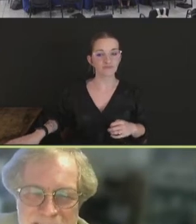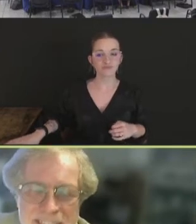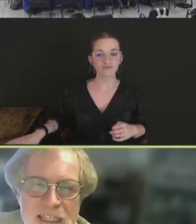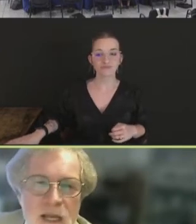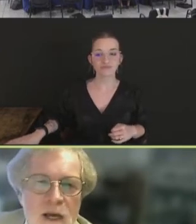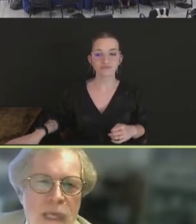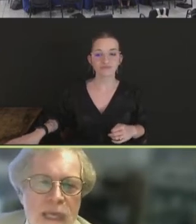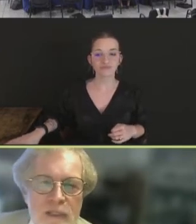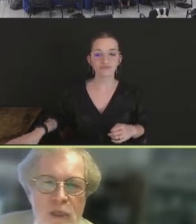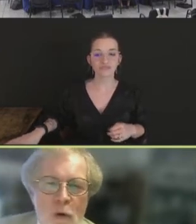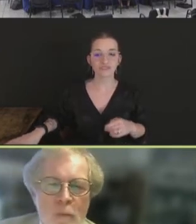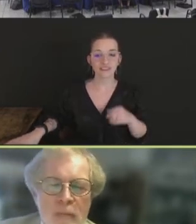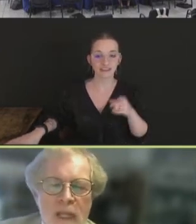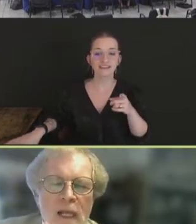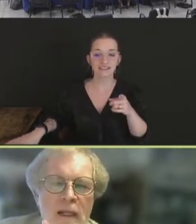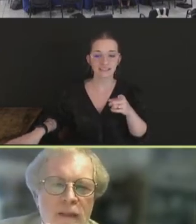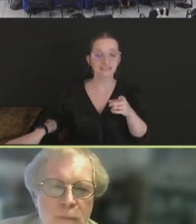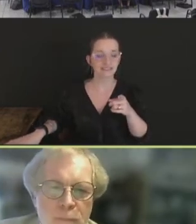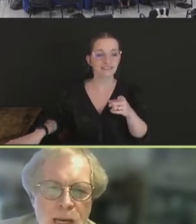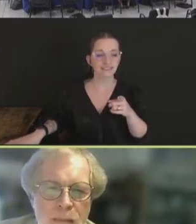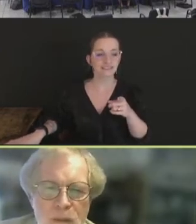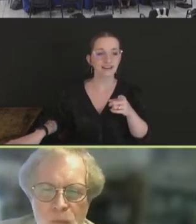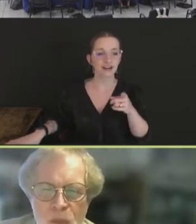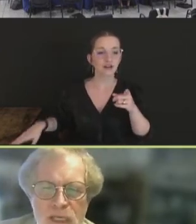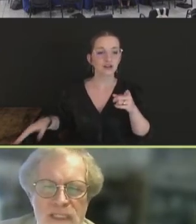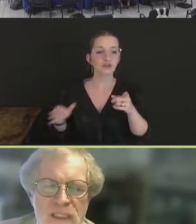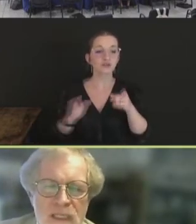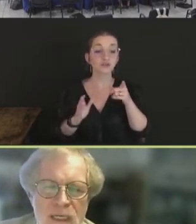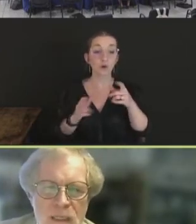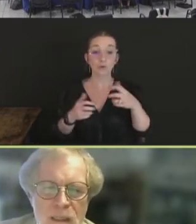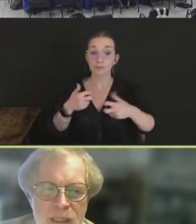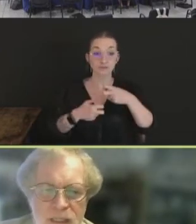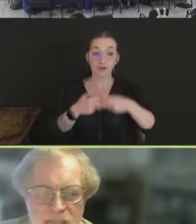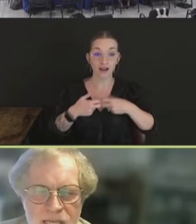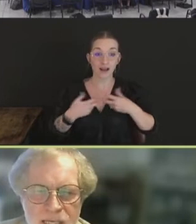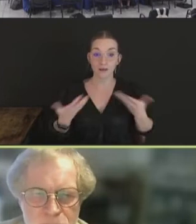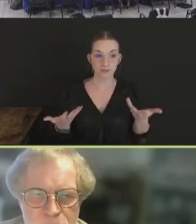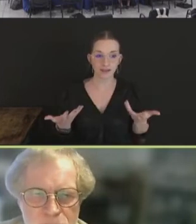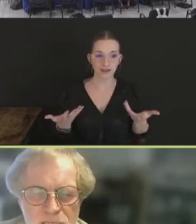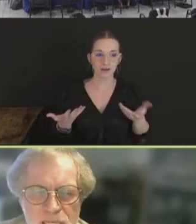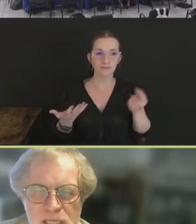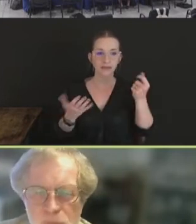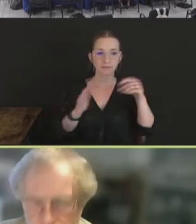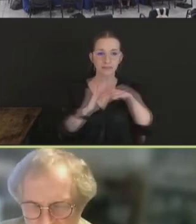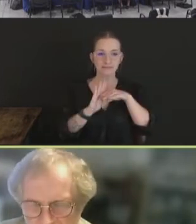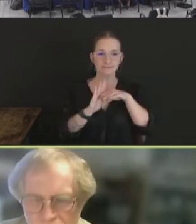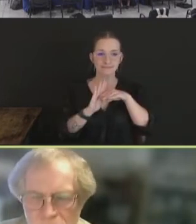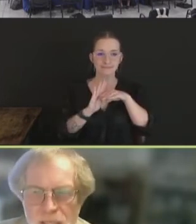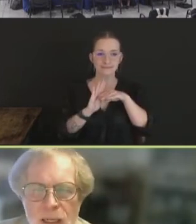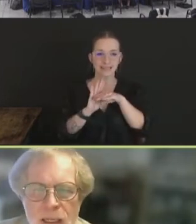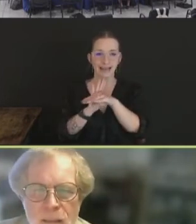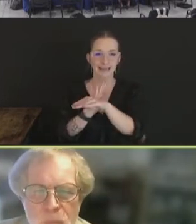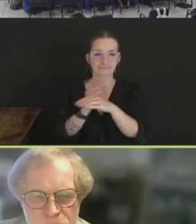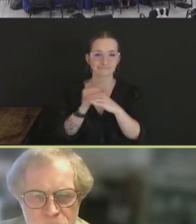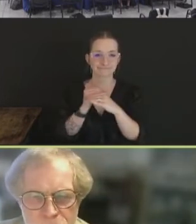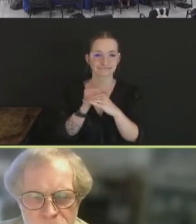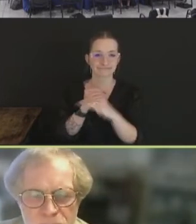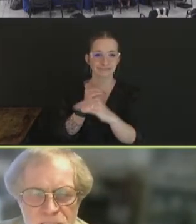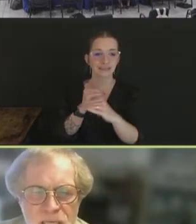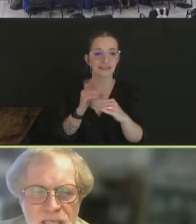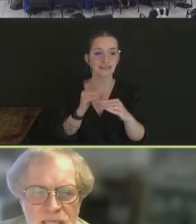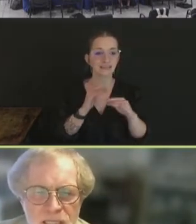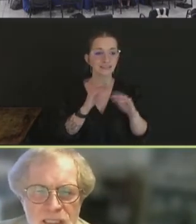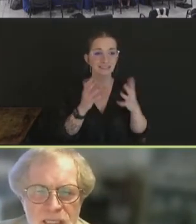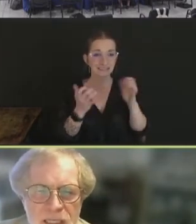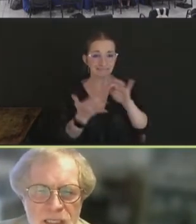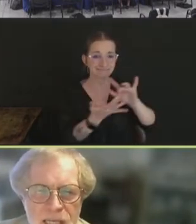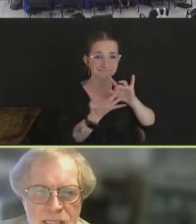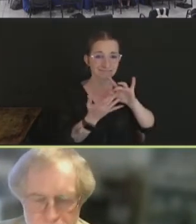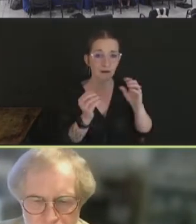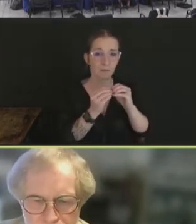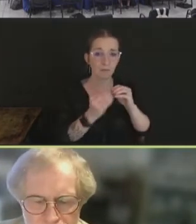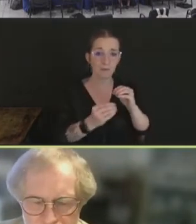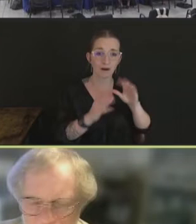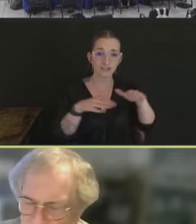So, the problem was a bit of stagnation in reaching more children in endemic countries.